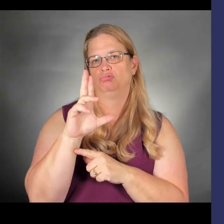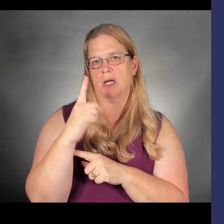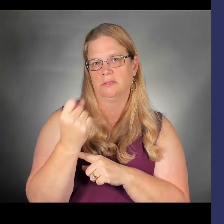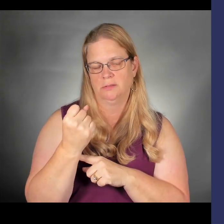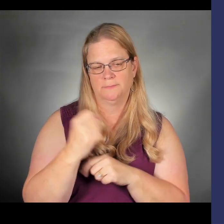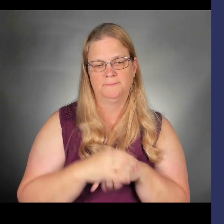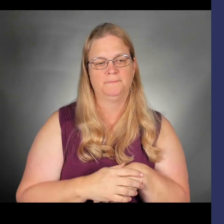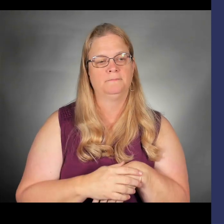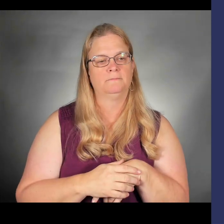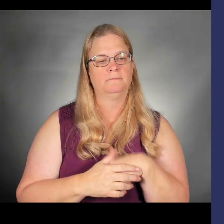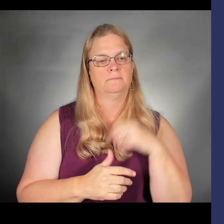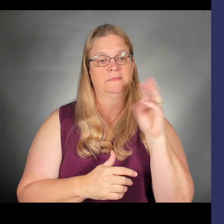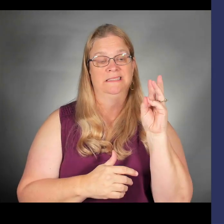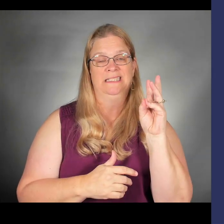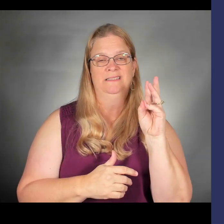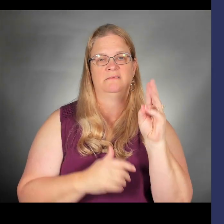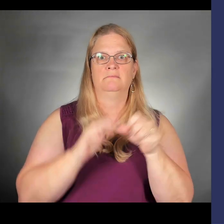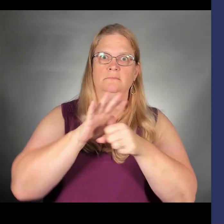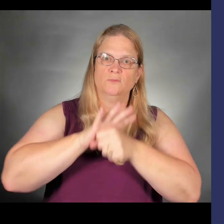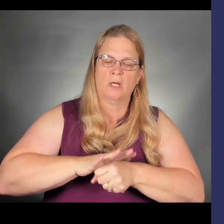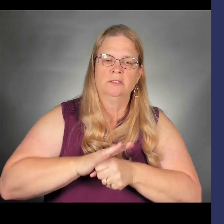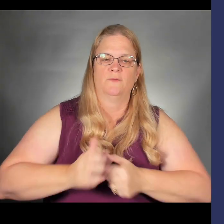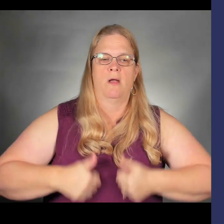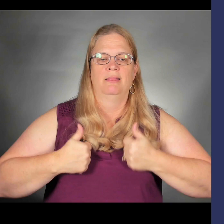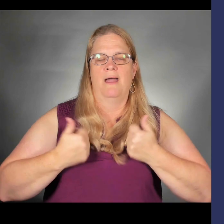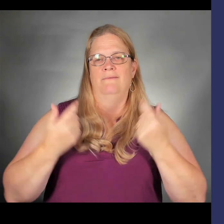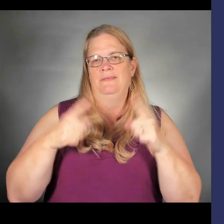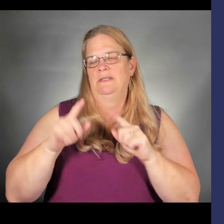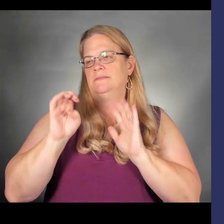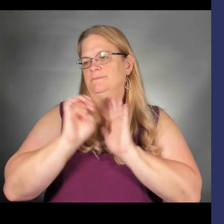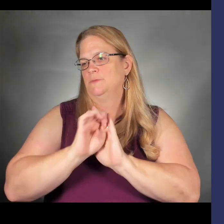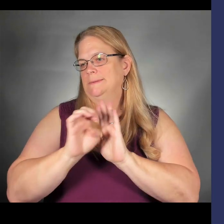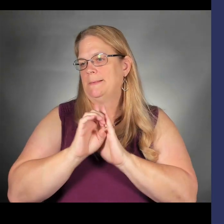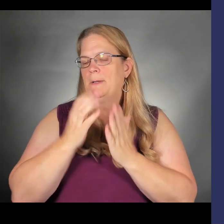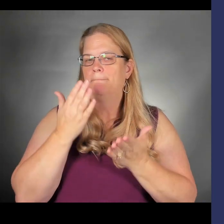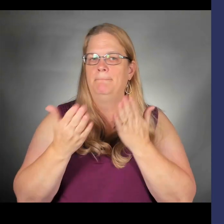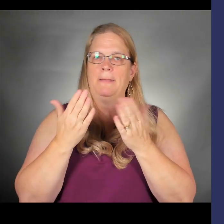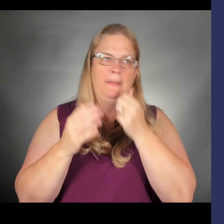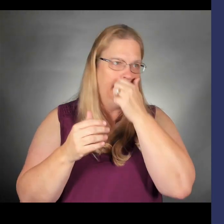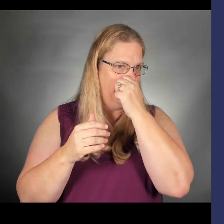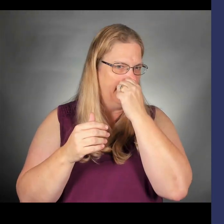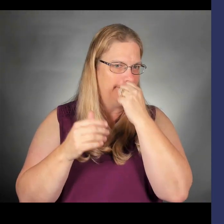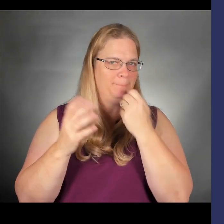Number five: substance abuse; and number six: stressful life events. For example